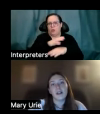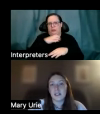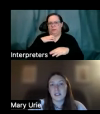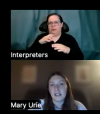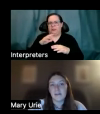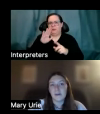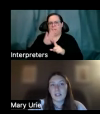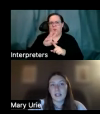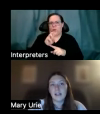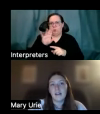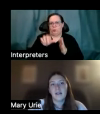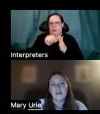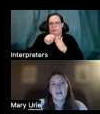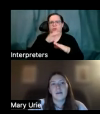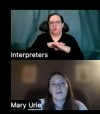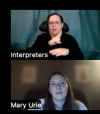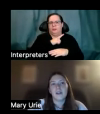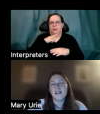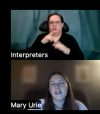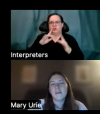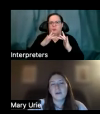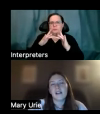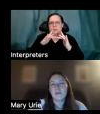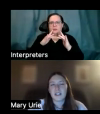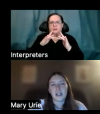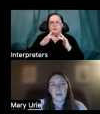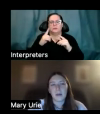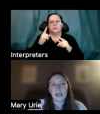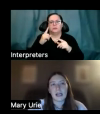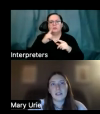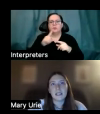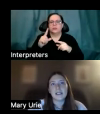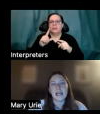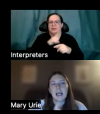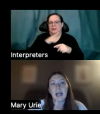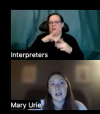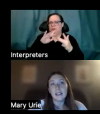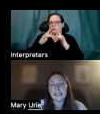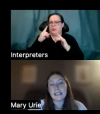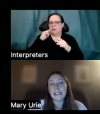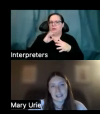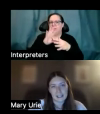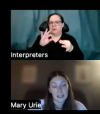on the legislative website. The legislative website, I've mentioned that a couple of times, it's L E, as in the